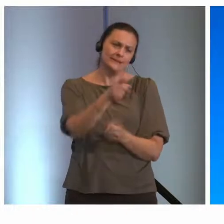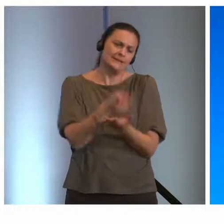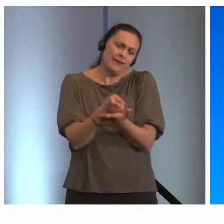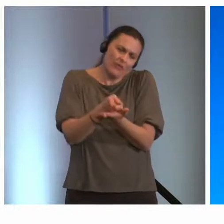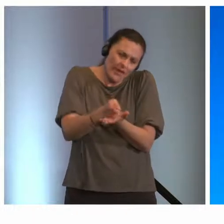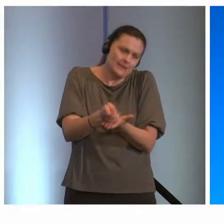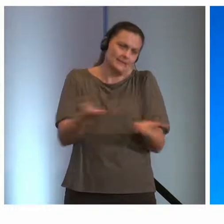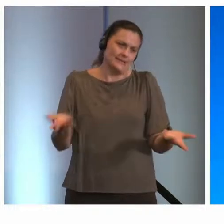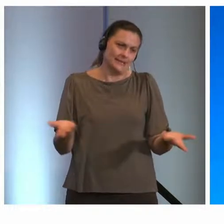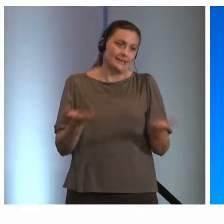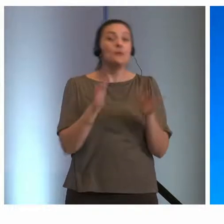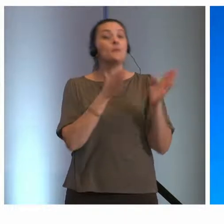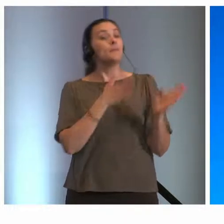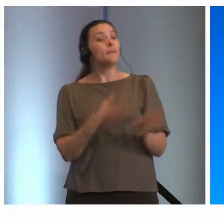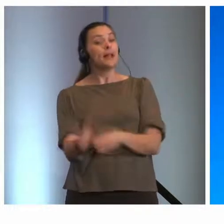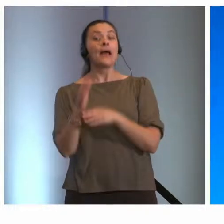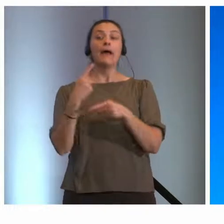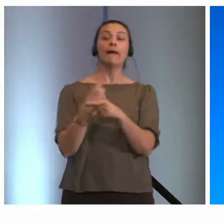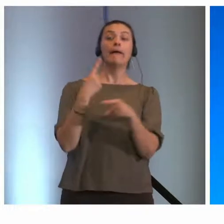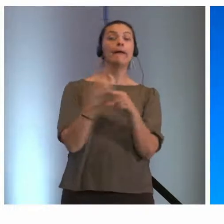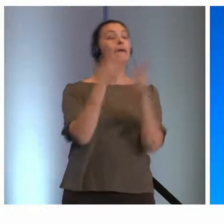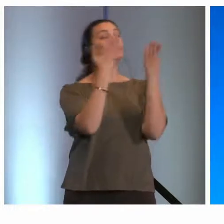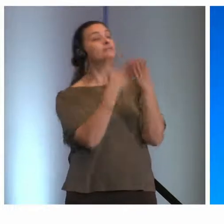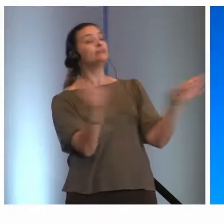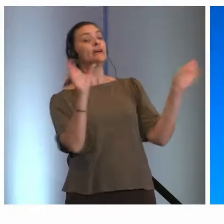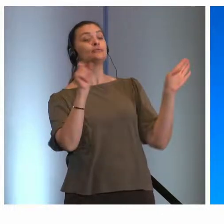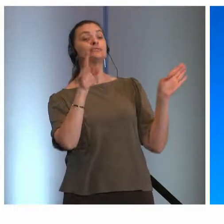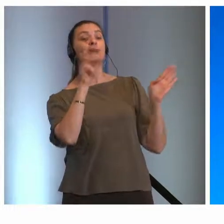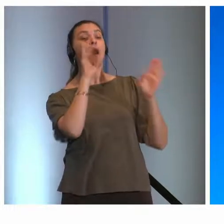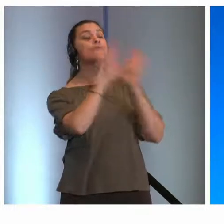so we want to make sure that we have authentic representation, if you're going to grab these stock photos from